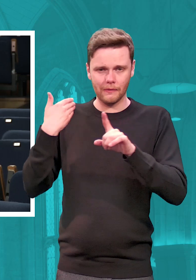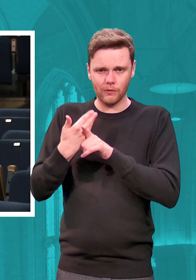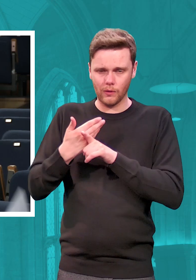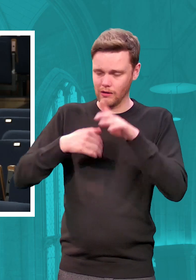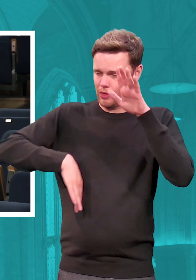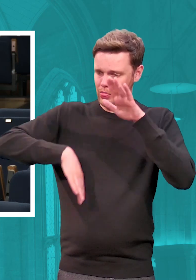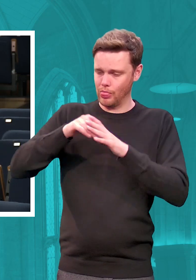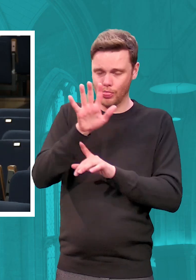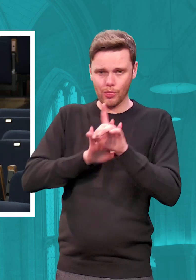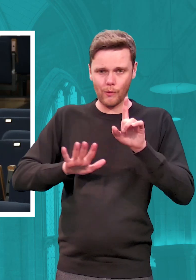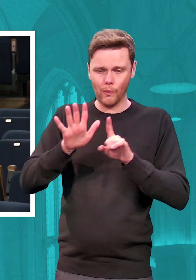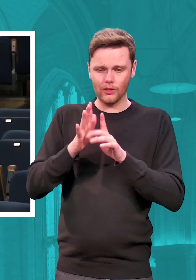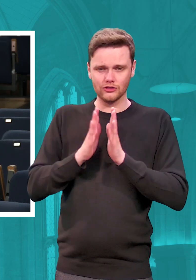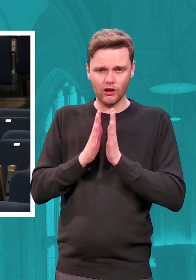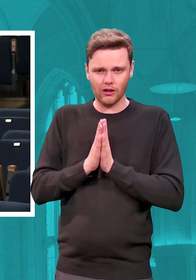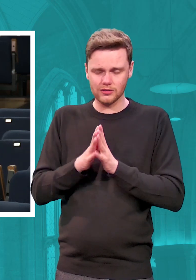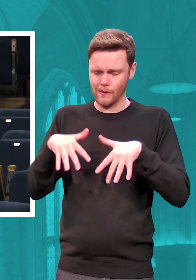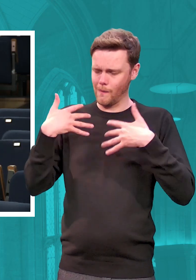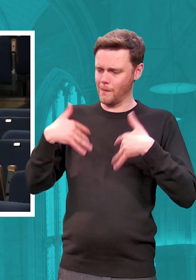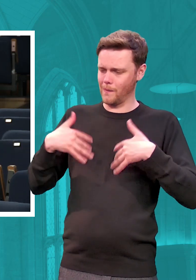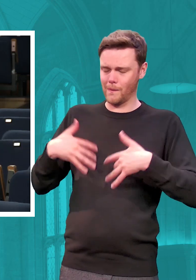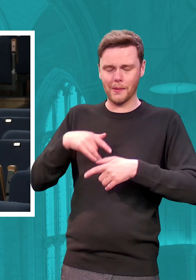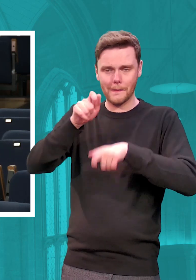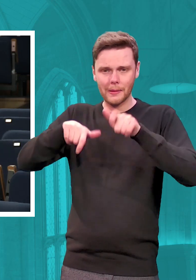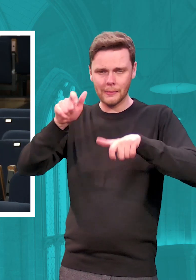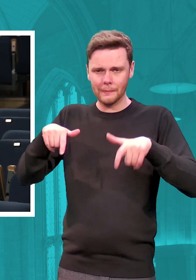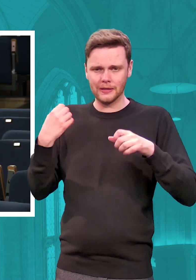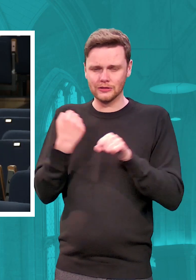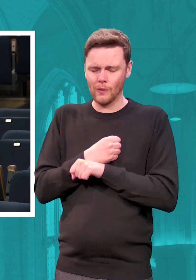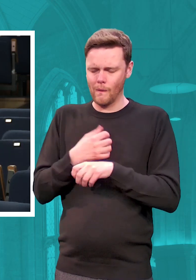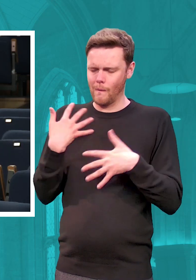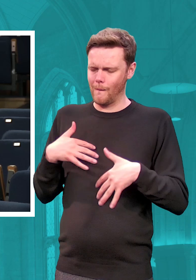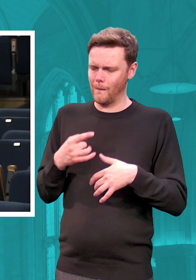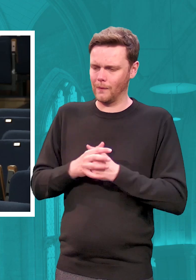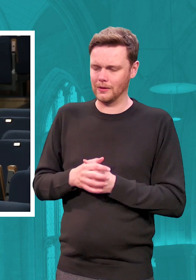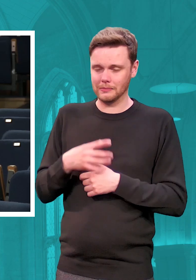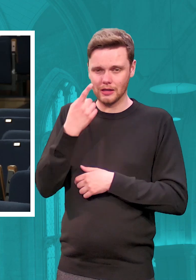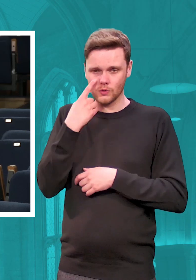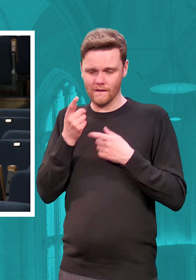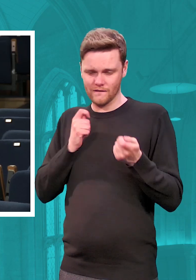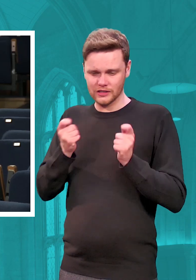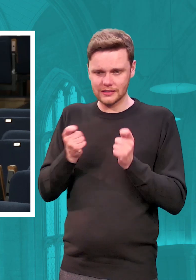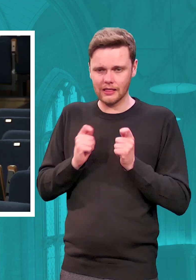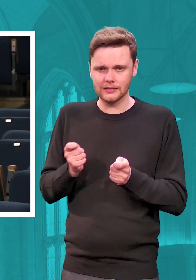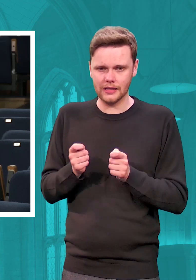It is extraordinary, what people have done, showing versatility, adaptability,